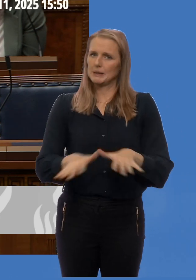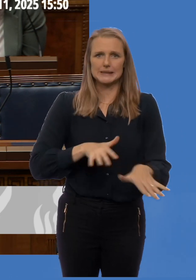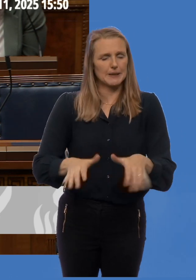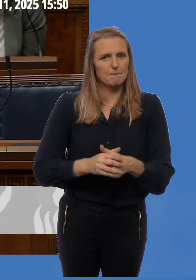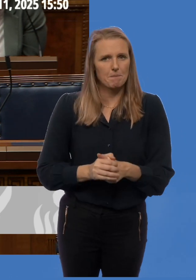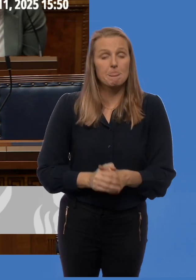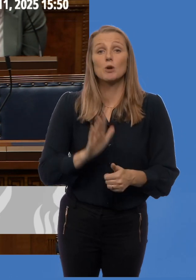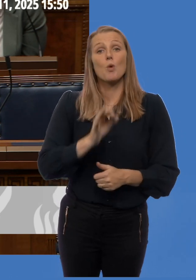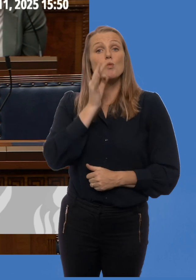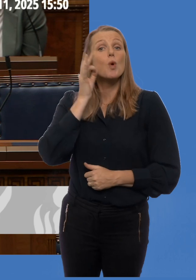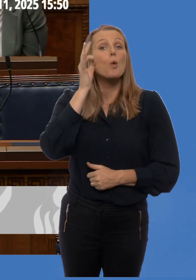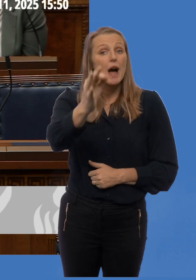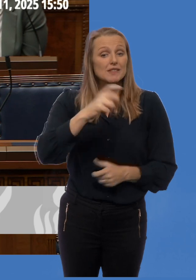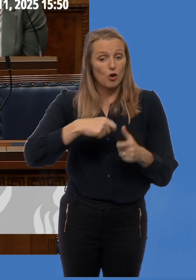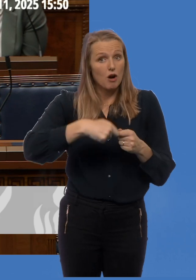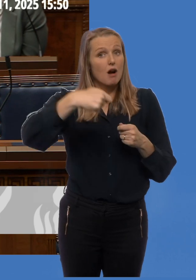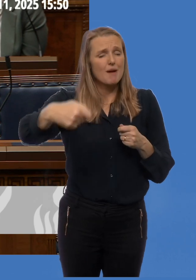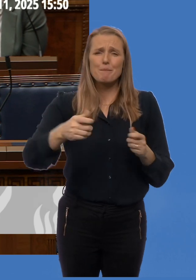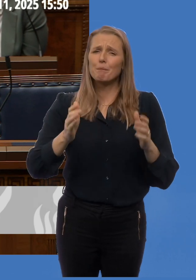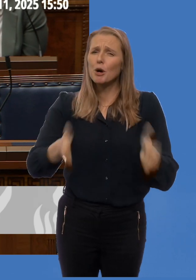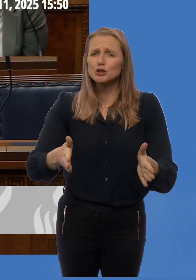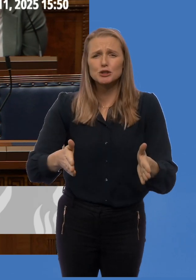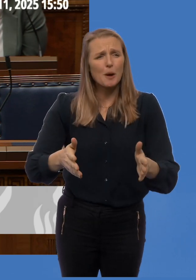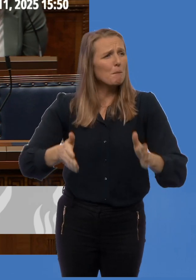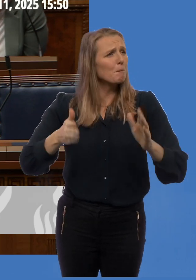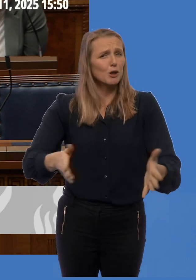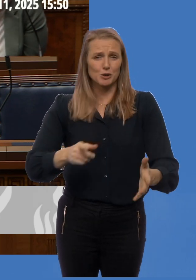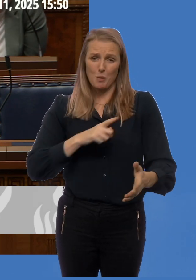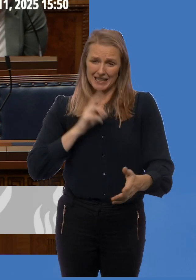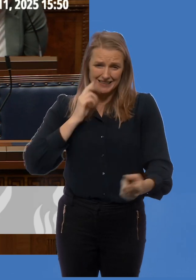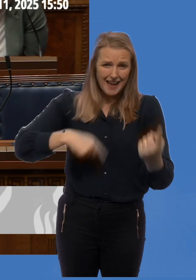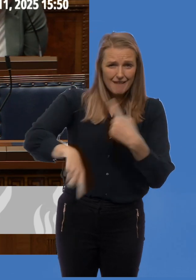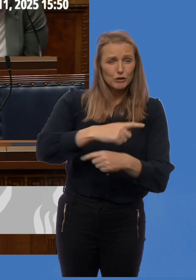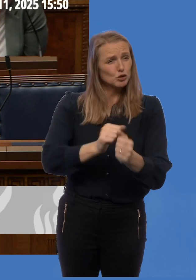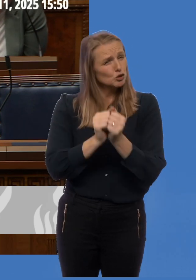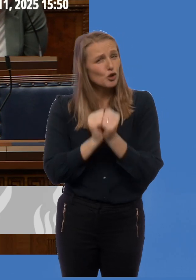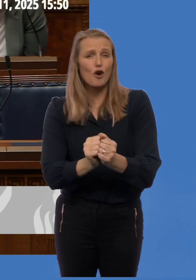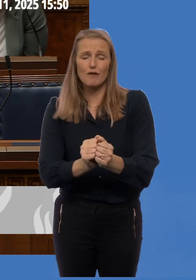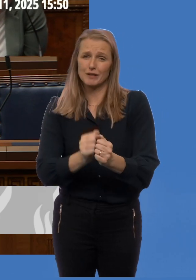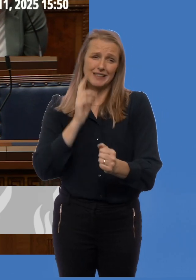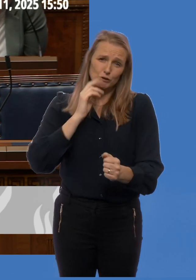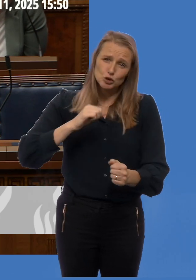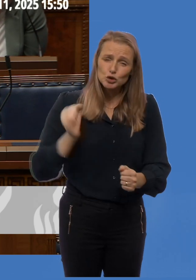that the deaf community deserve and receive a full and transparent process that meets their needs,